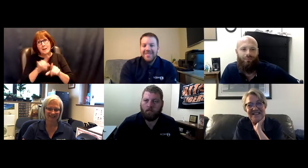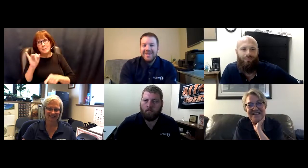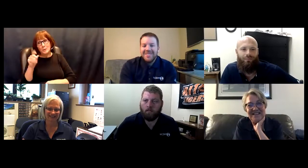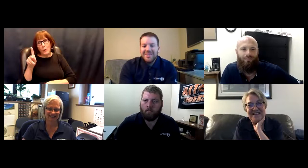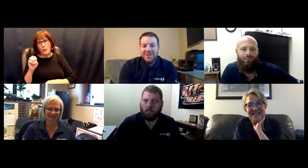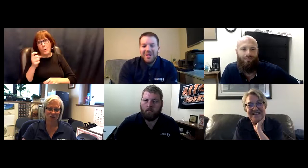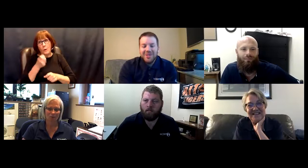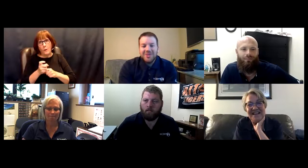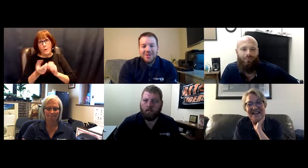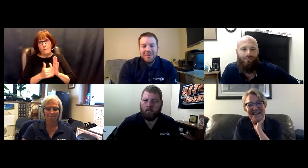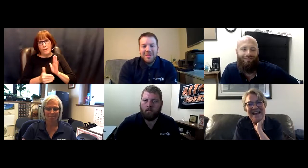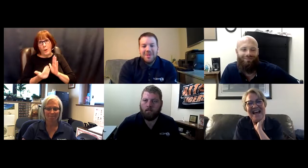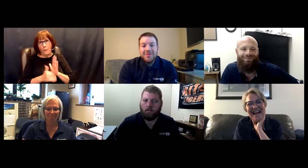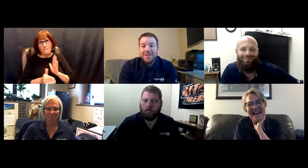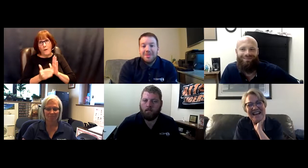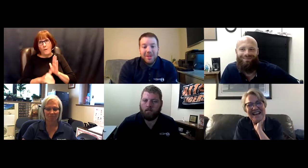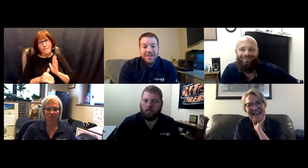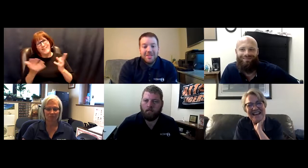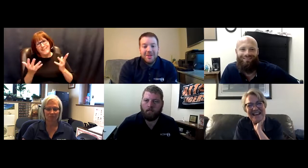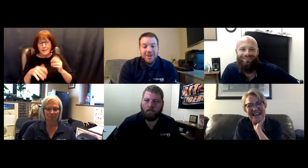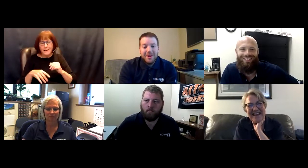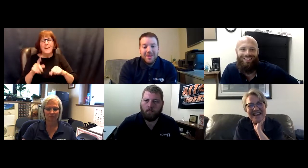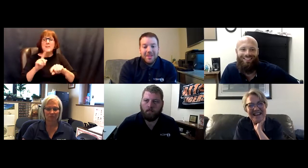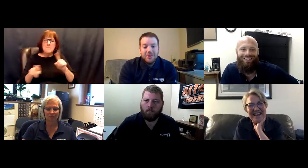There's also a large assortment of different displays going on that you